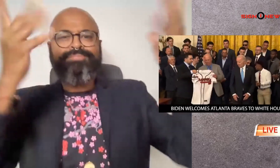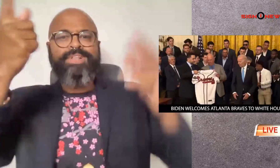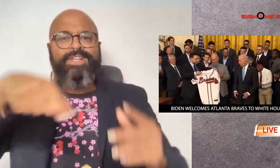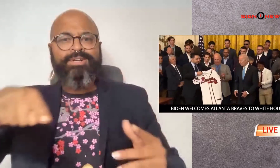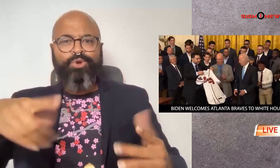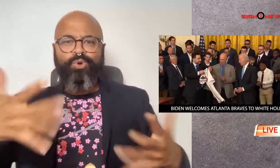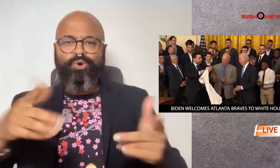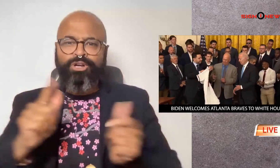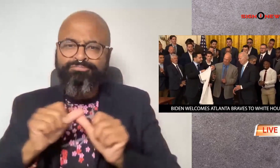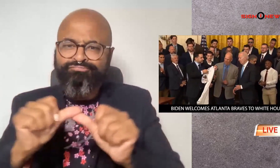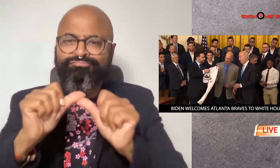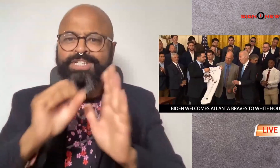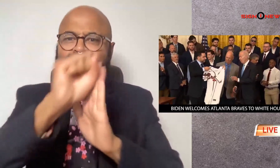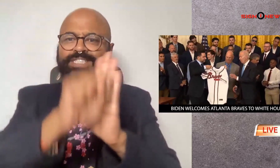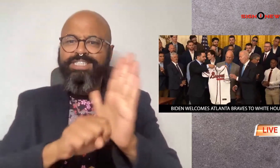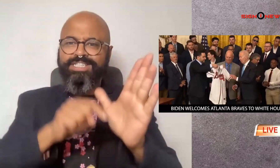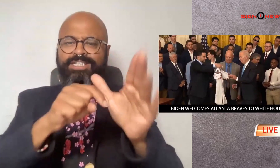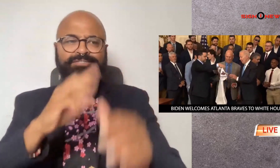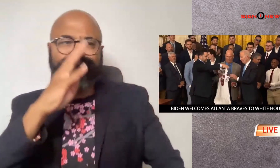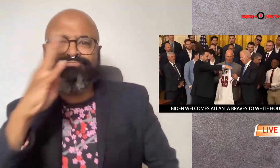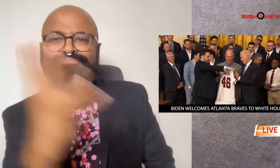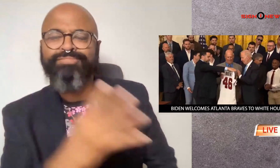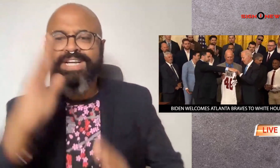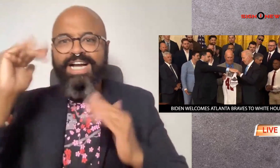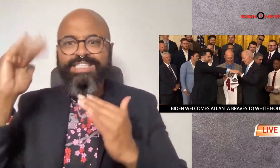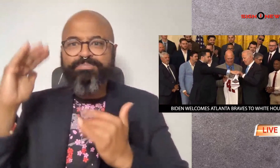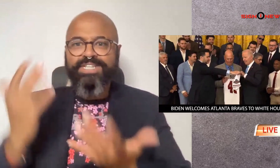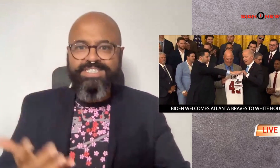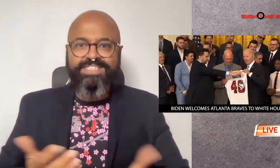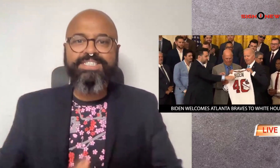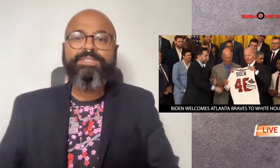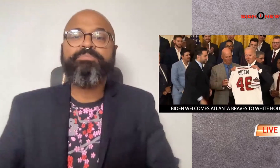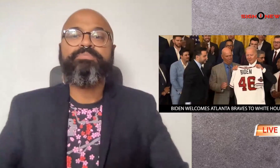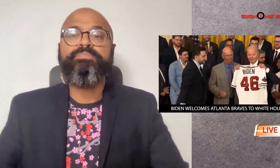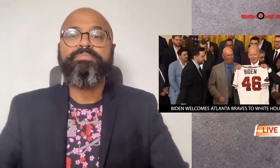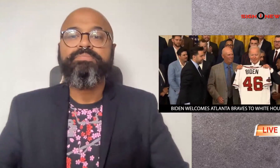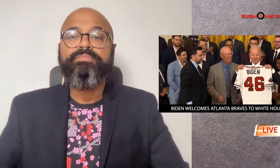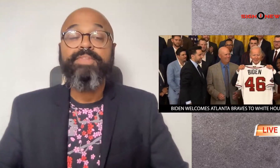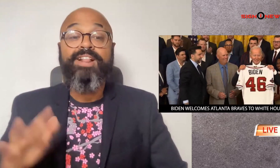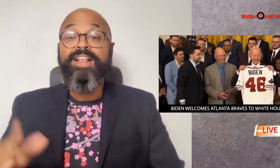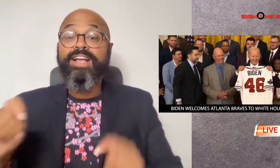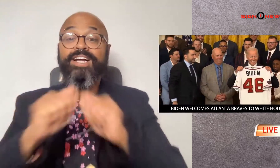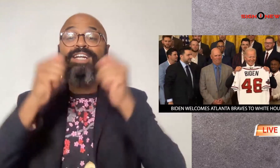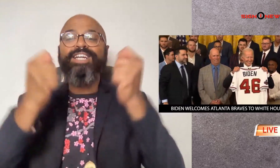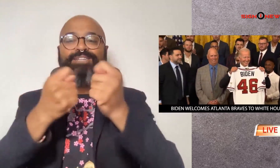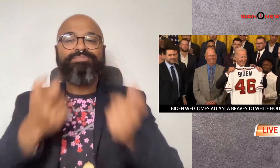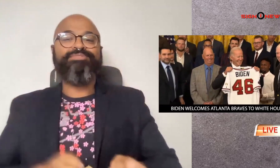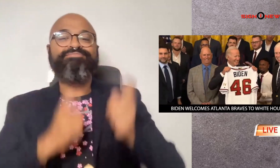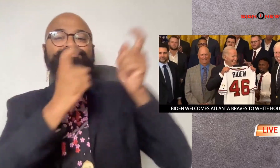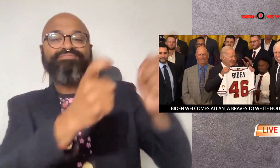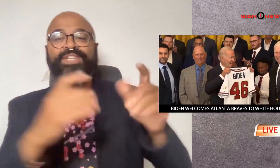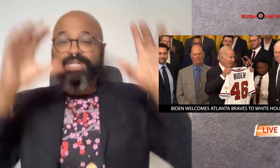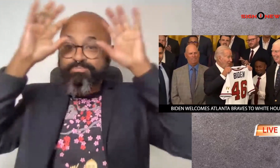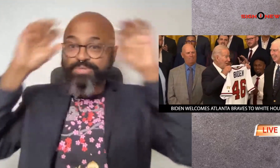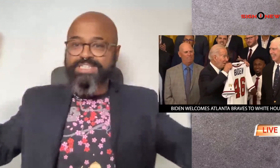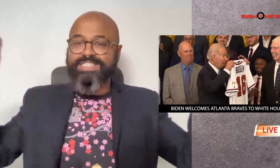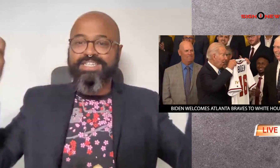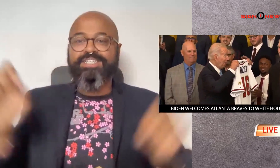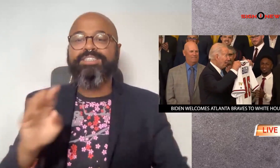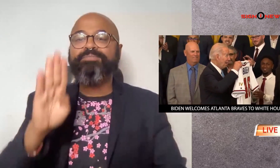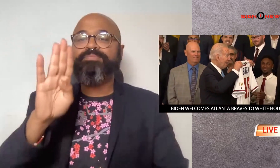around defying expectations the team in turn gave the president a Braves jersey with his